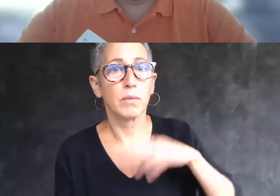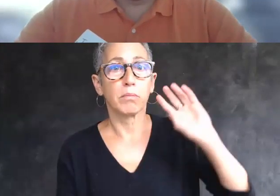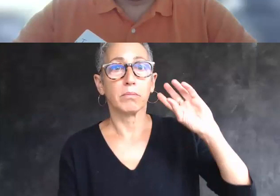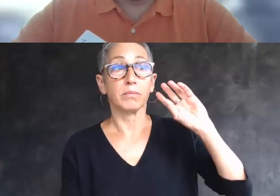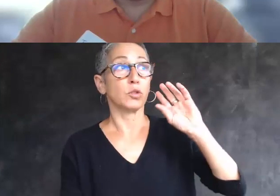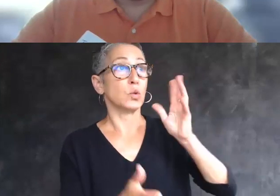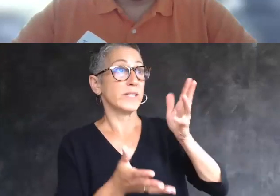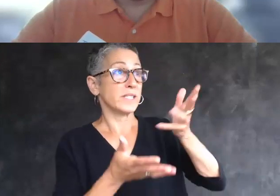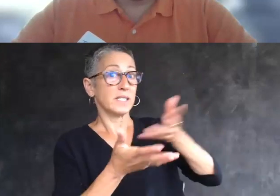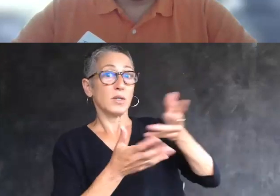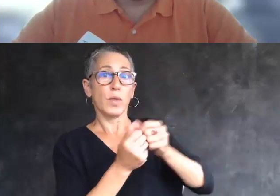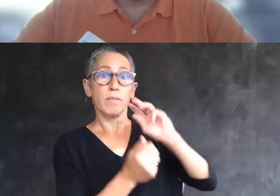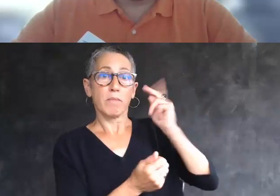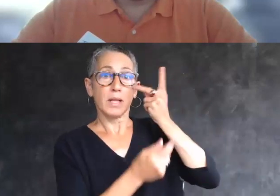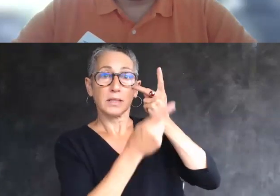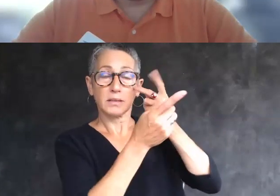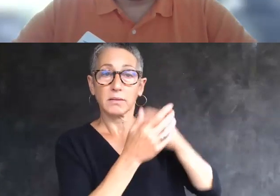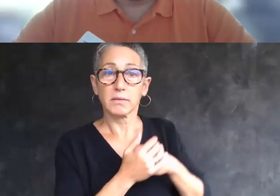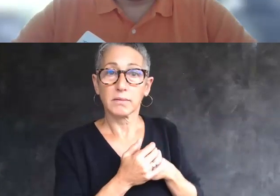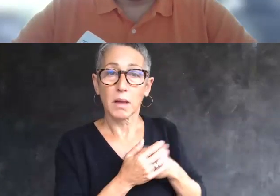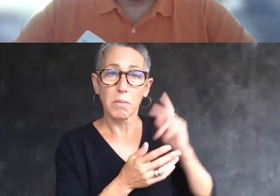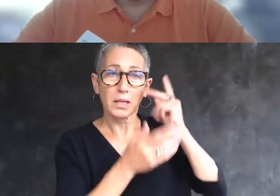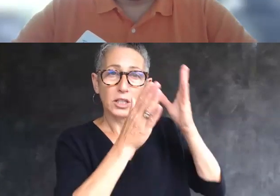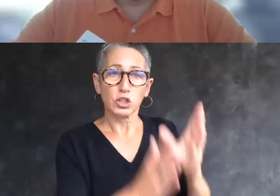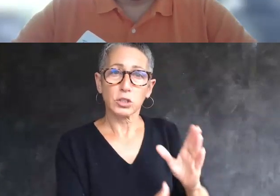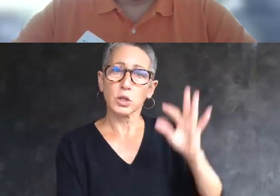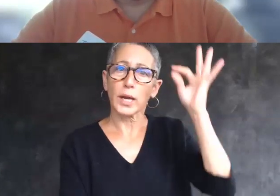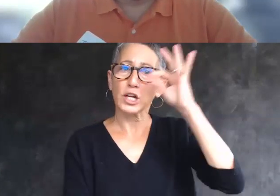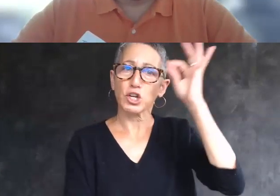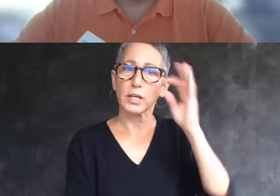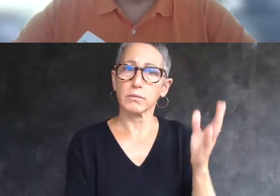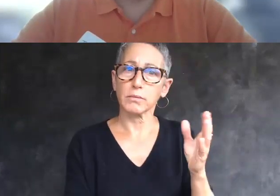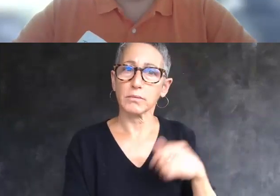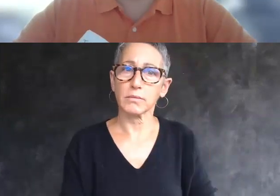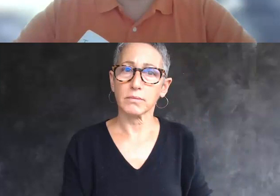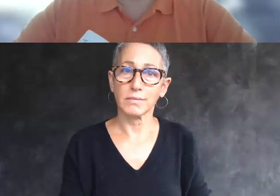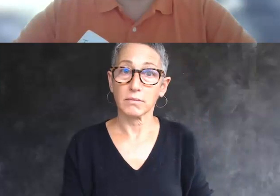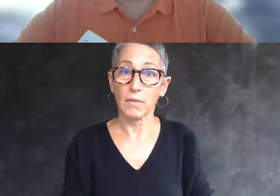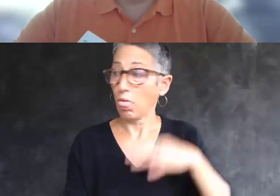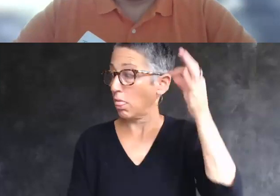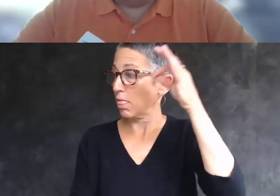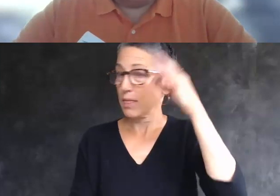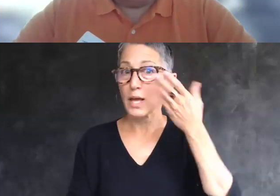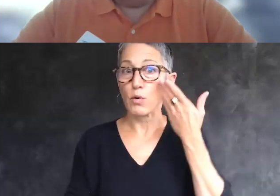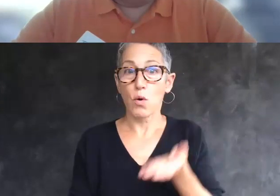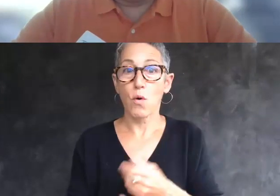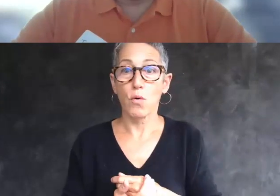because they're just ignorant of the fact of some of the things that we face. Sometimes they just don't know. And sometimes it's allowing your voice to be heard.